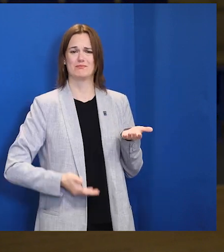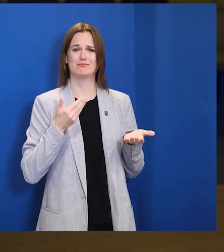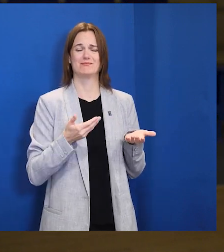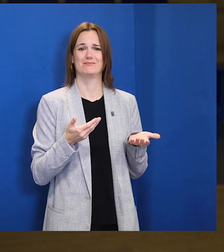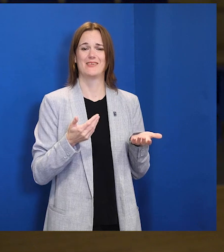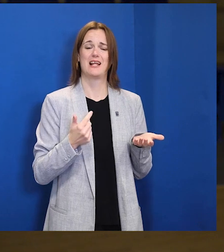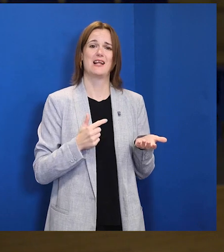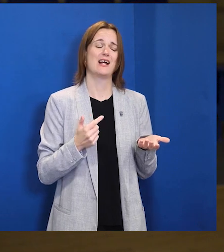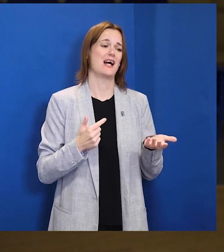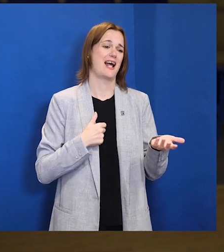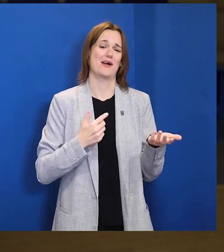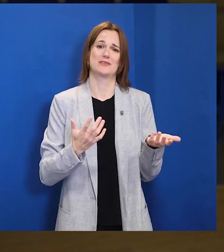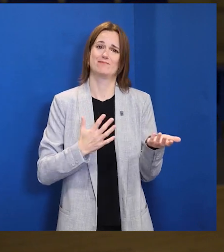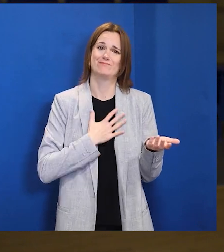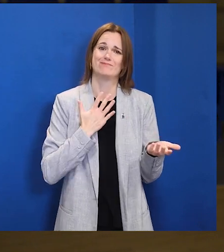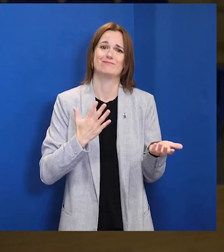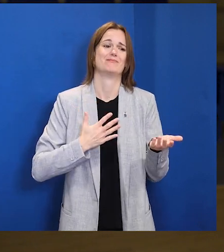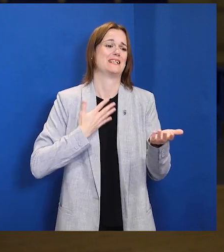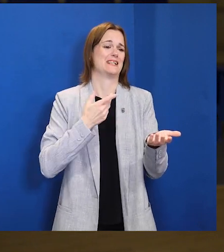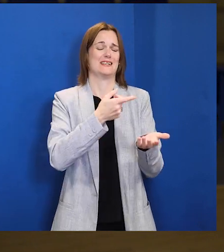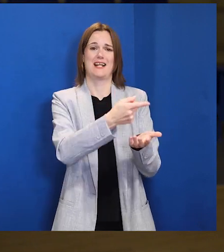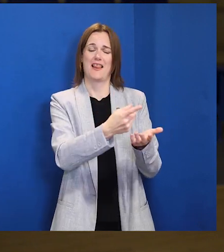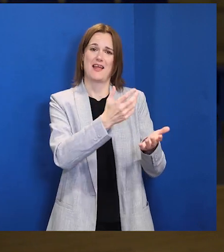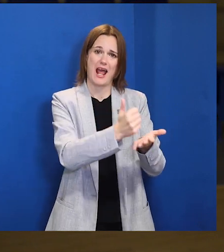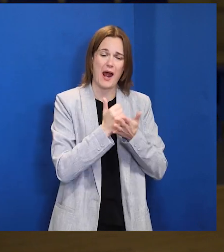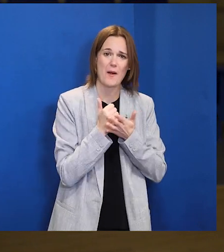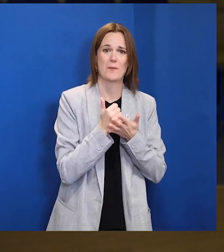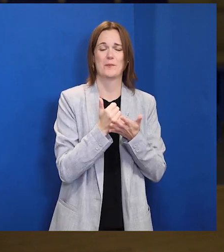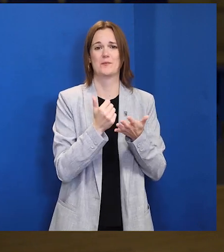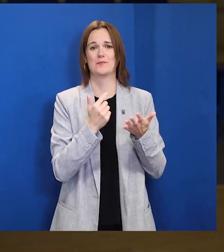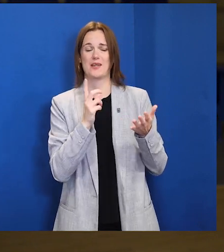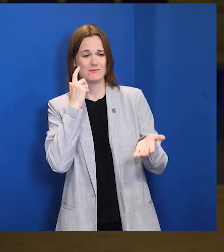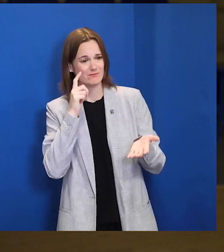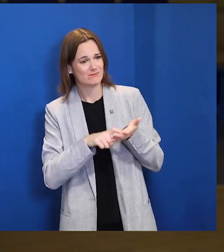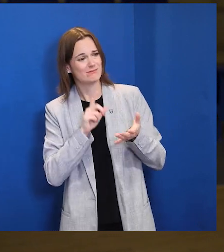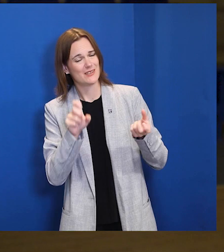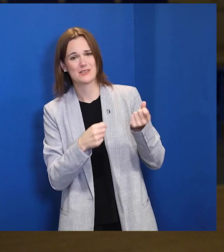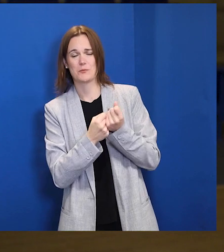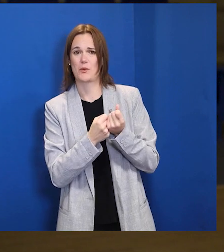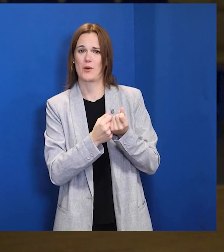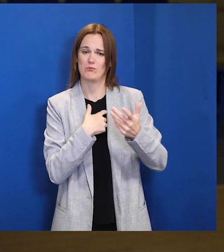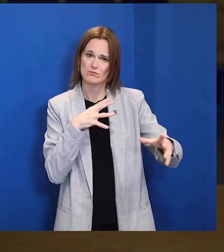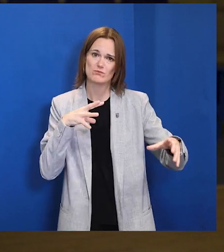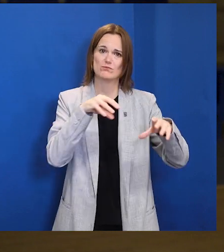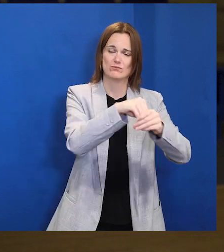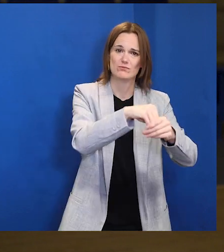It gives me joy in how graceful and willing the staff of Health Care assisted me with utilizing my skills